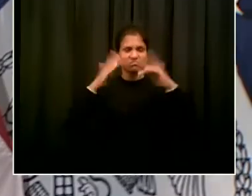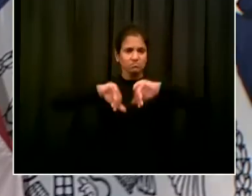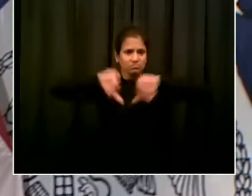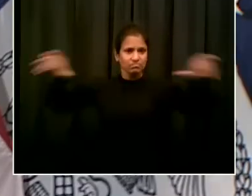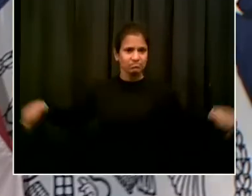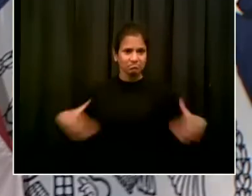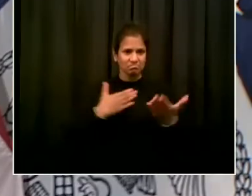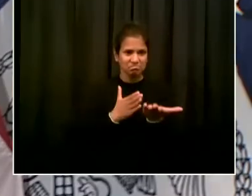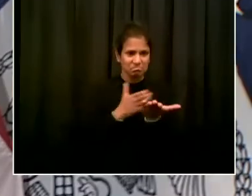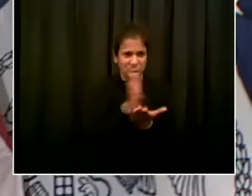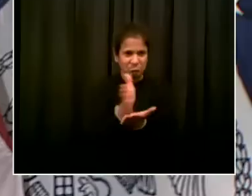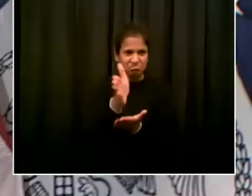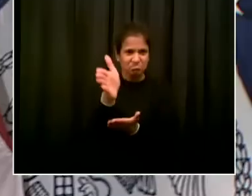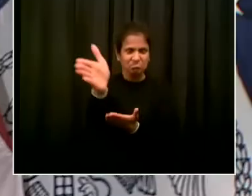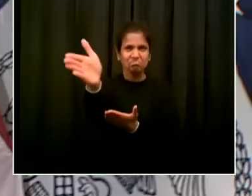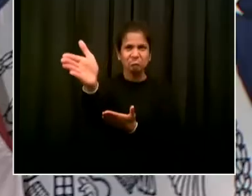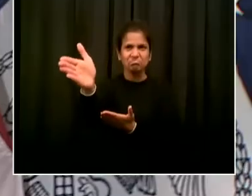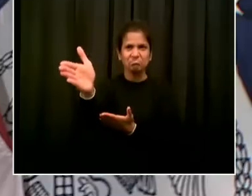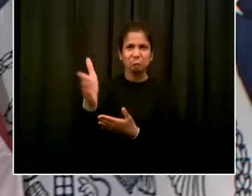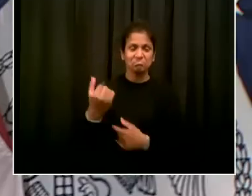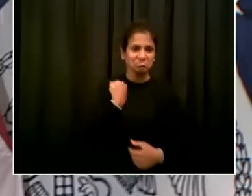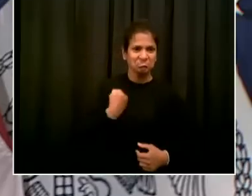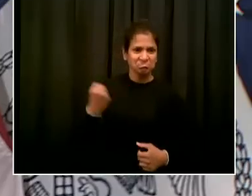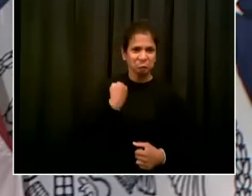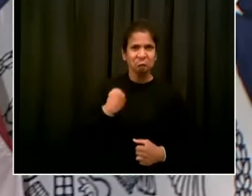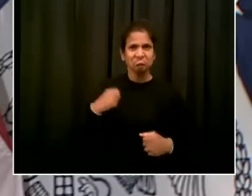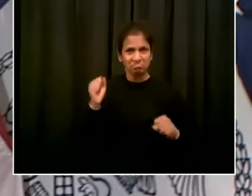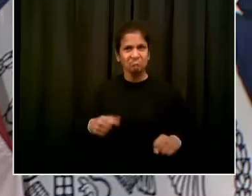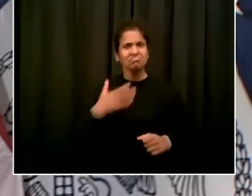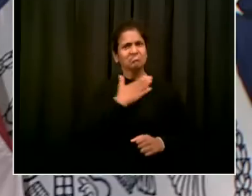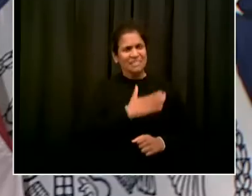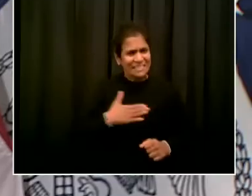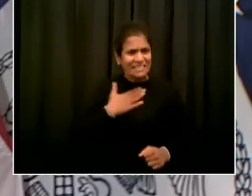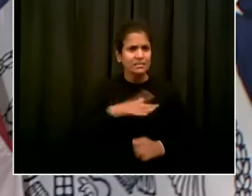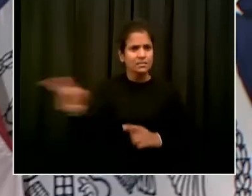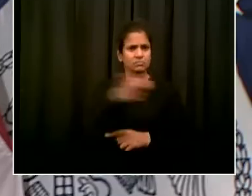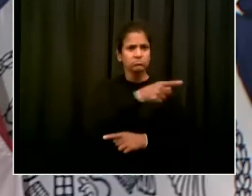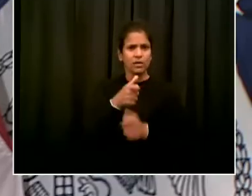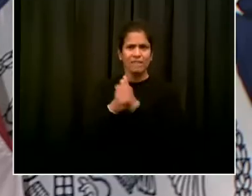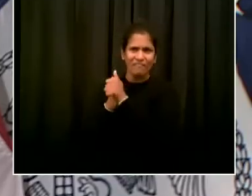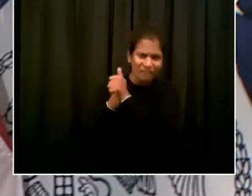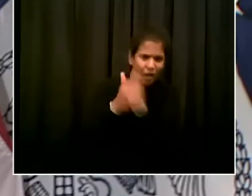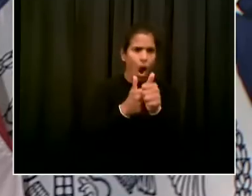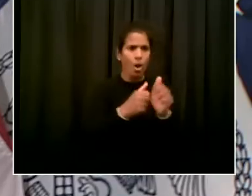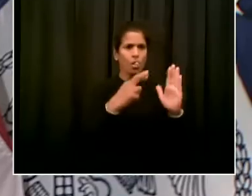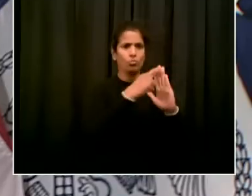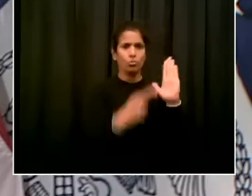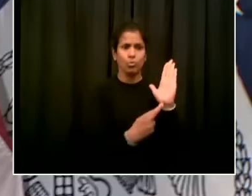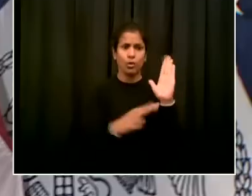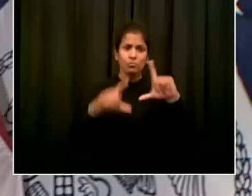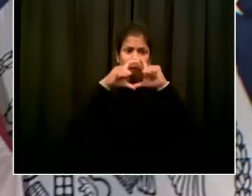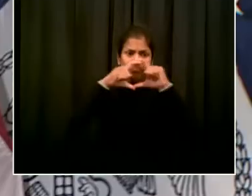THE IMMEDIATE CHALLENGES. SEE NEW YORKERS CLOSING RANKS AAND RISISNIG G OT THE O OCCASI